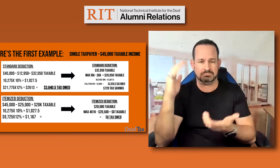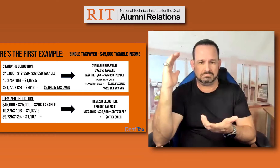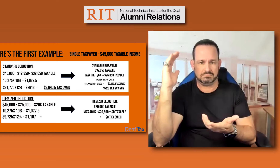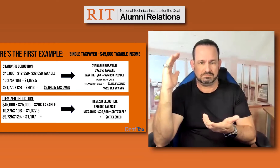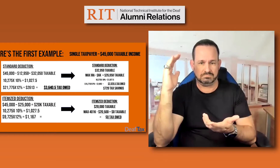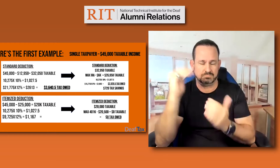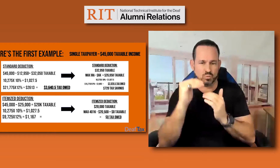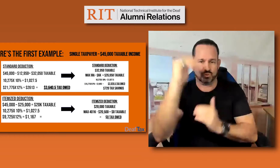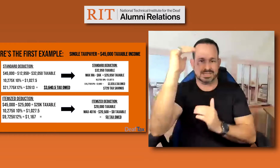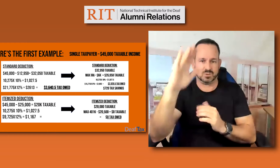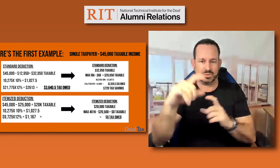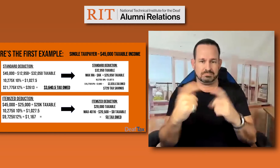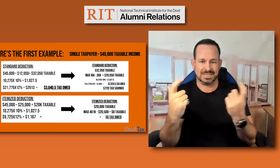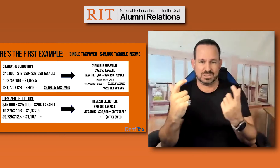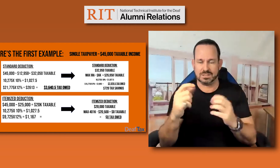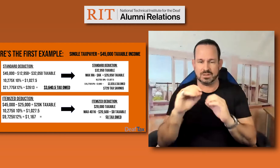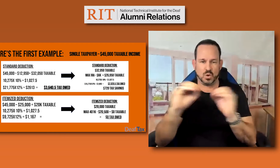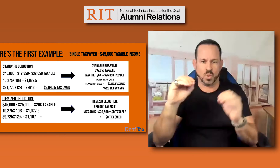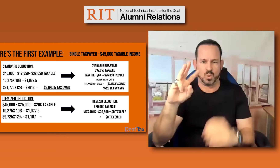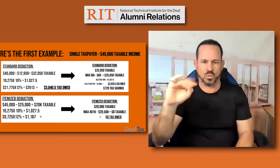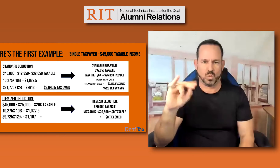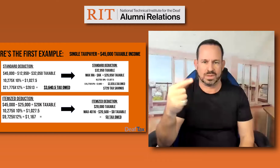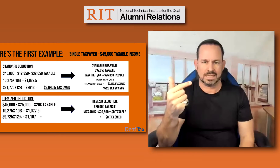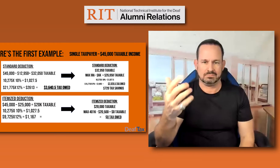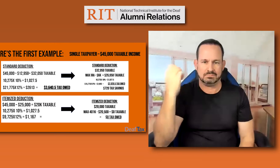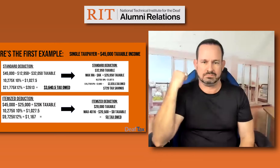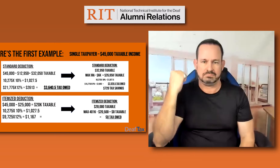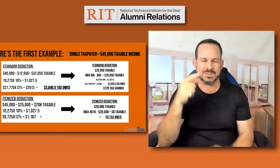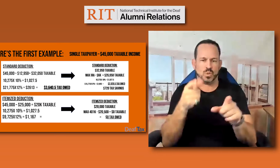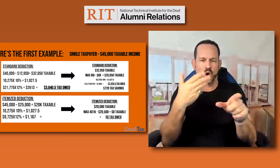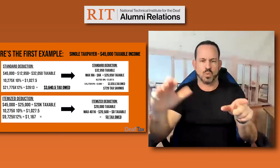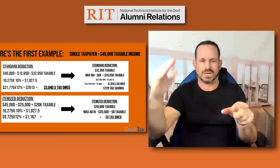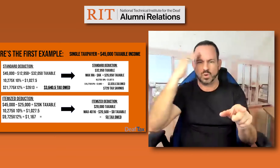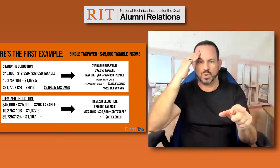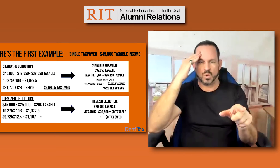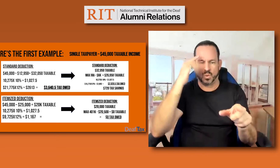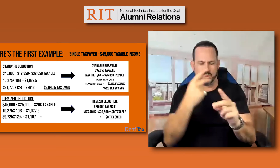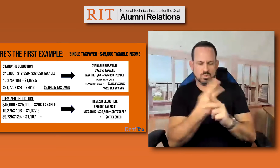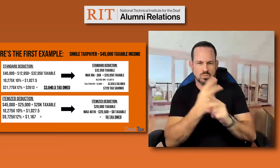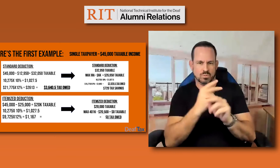going towards taxes. That will affect whether you get a return